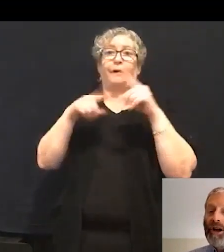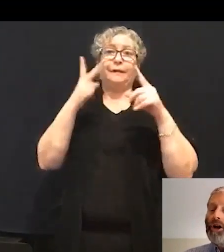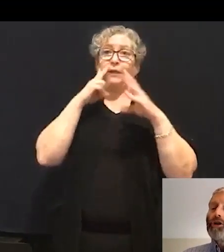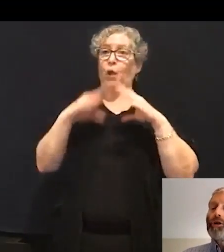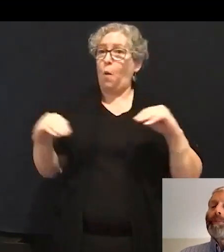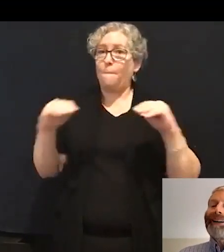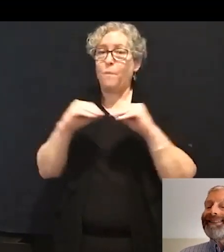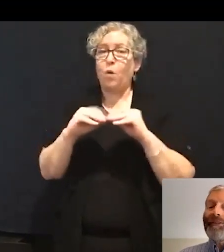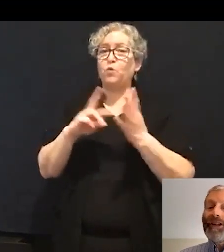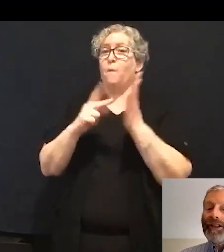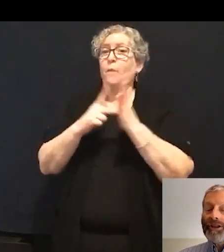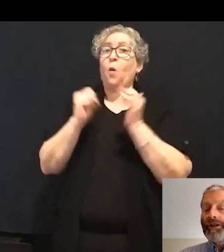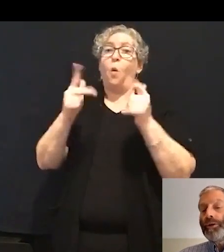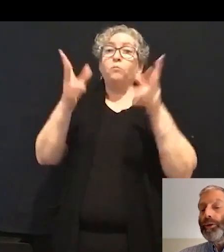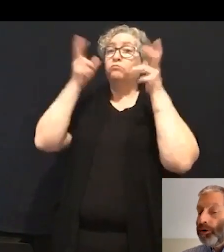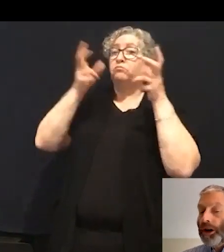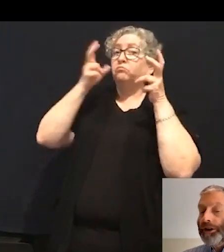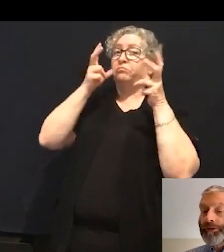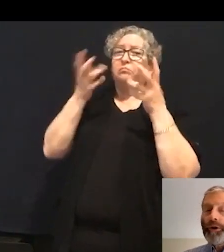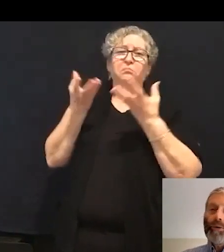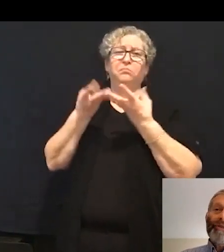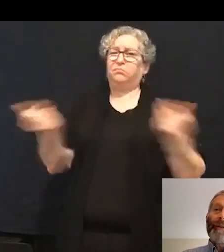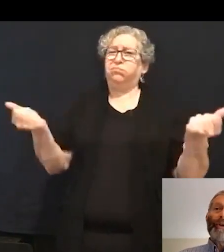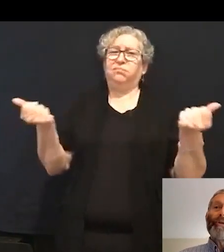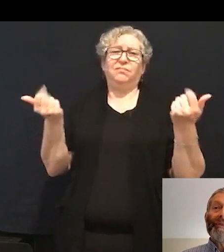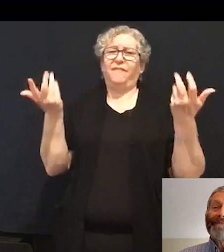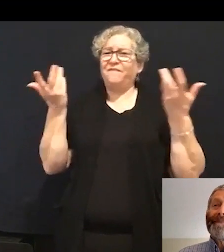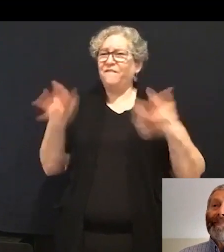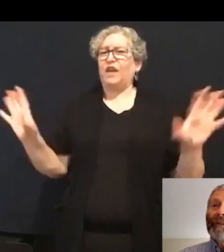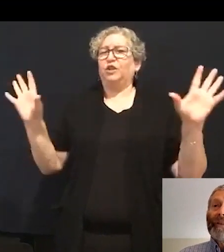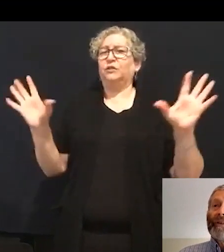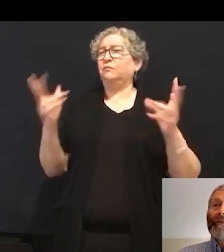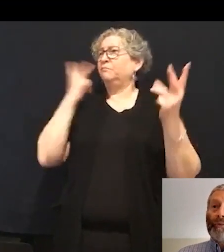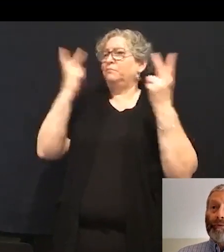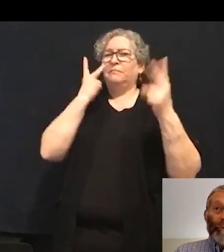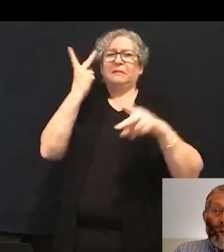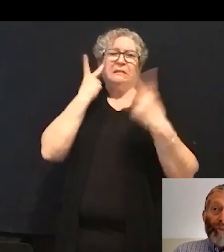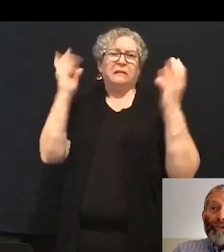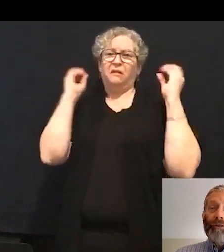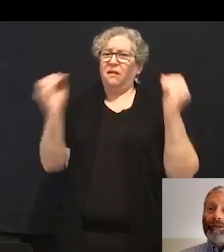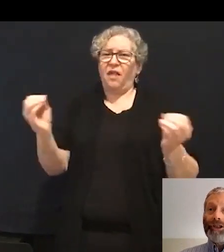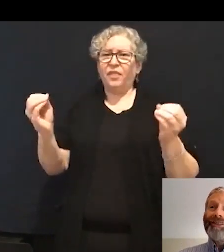So by definition, you lose all your photoreceptors, you've lost your vision.